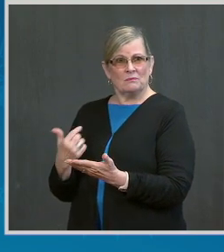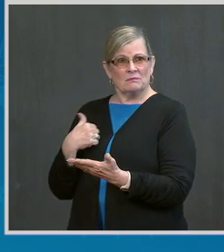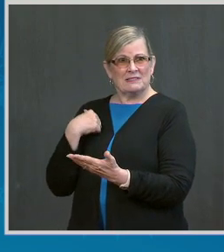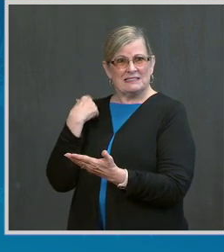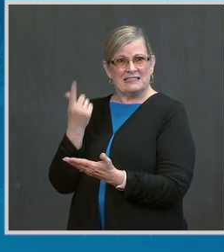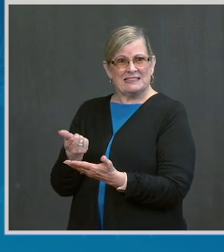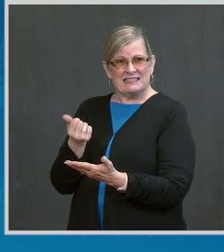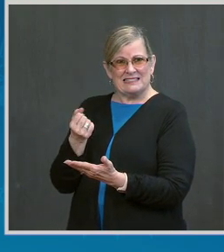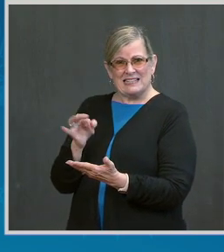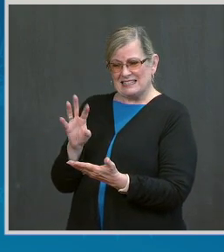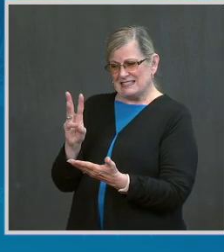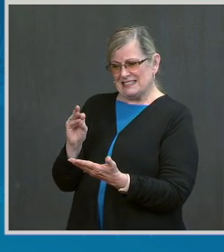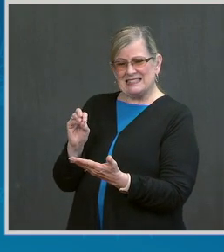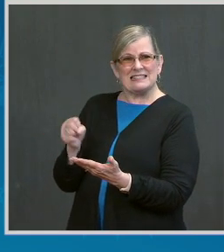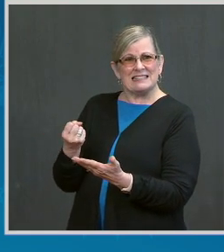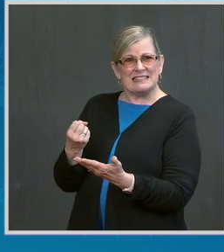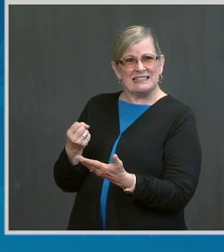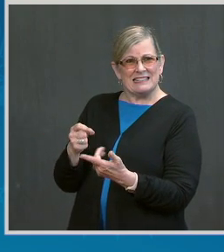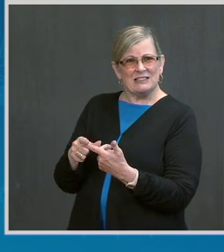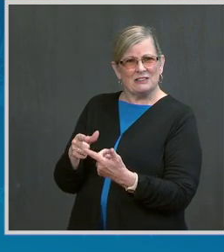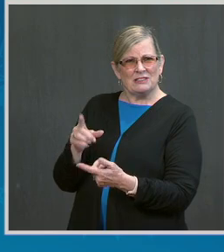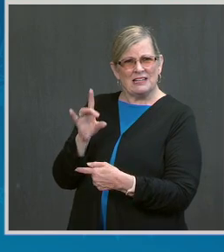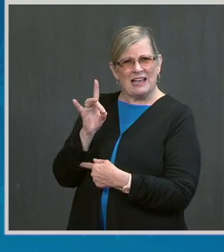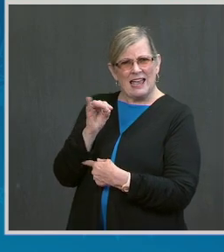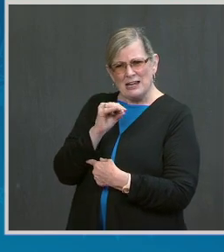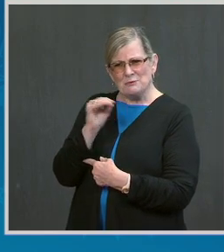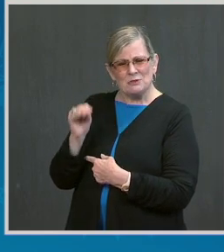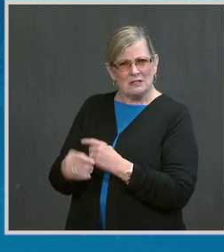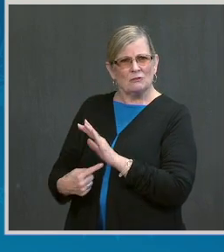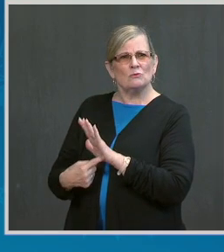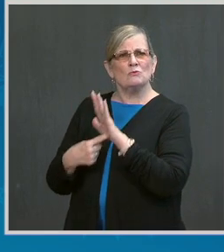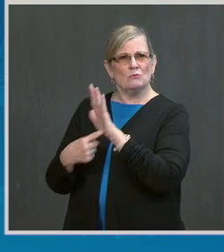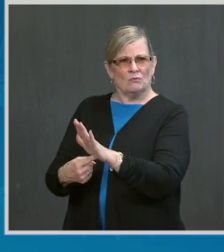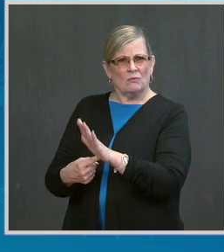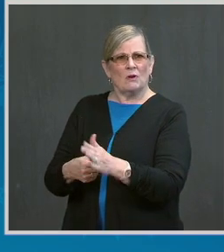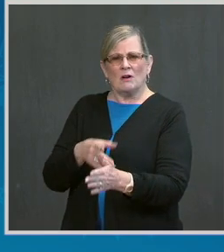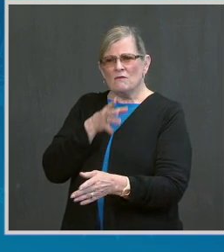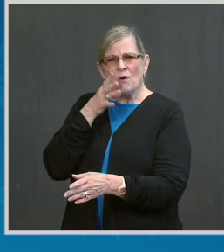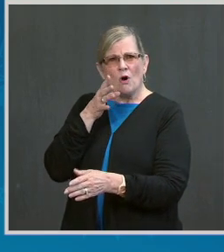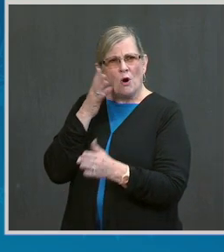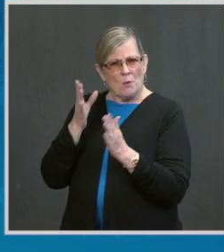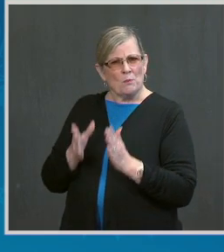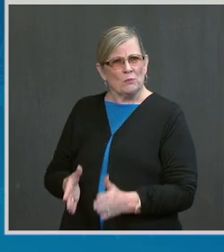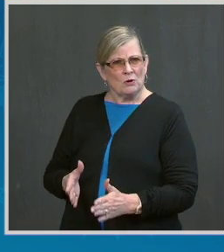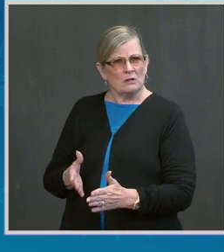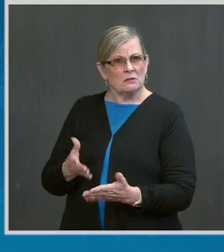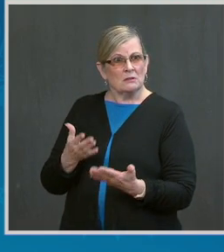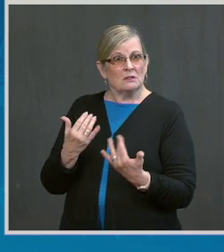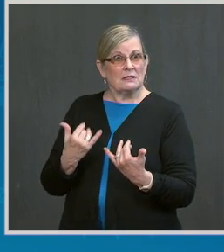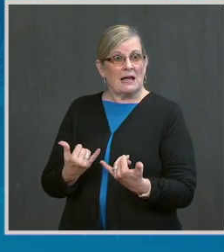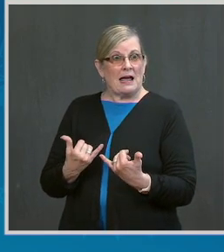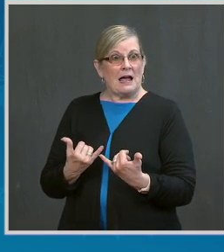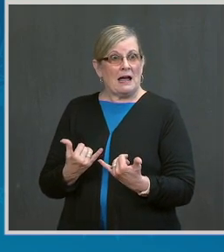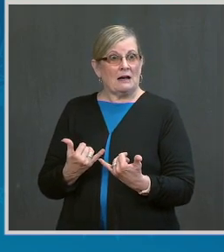And we are working, of course, to increase that number because it is about making sure that all workers have a voice